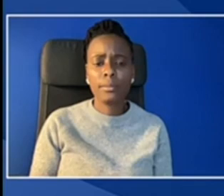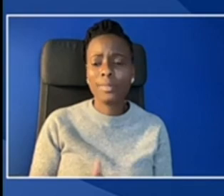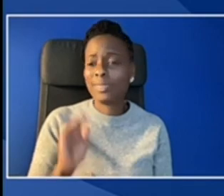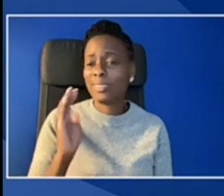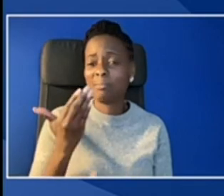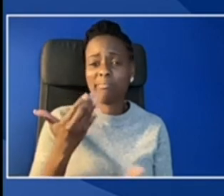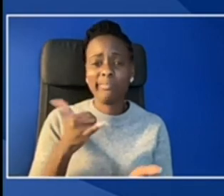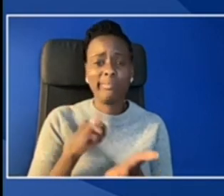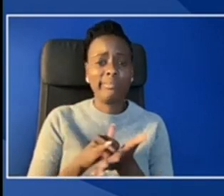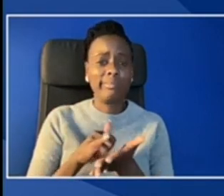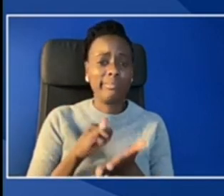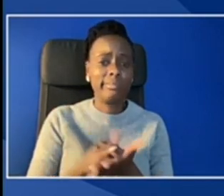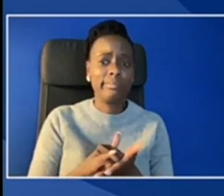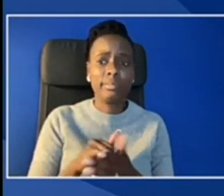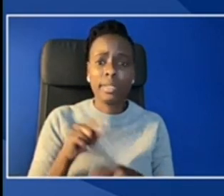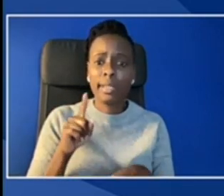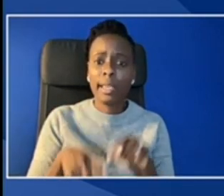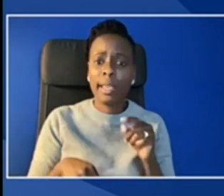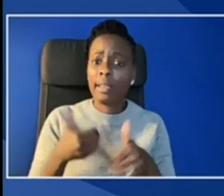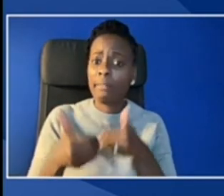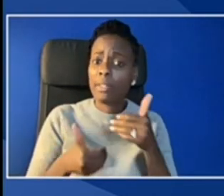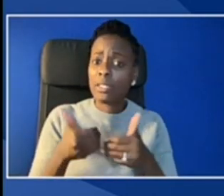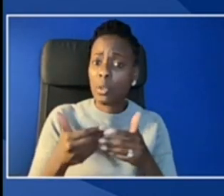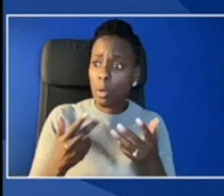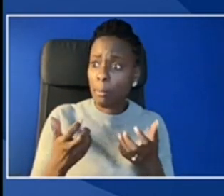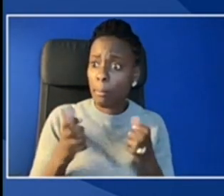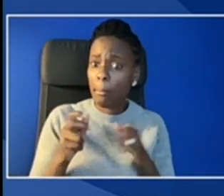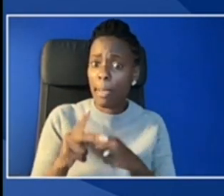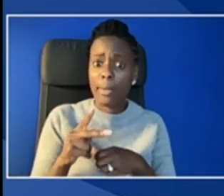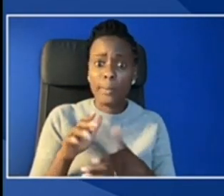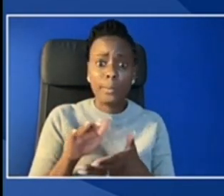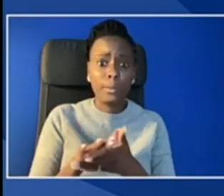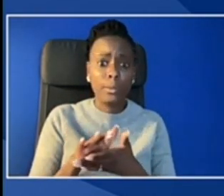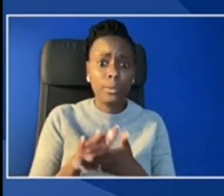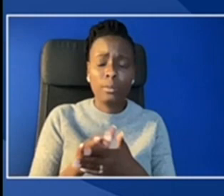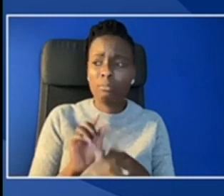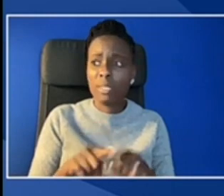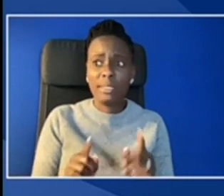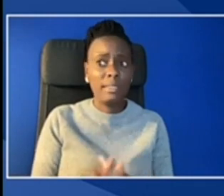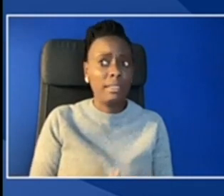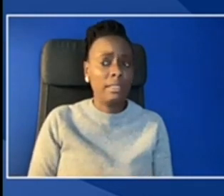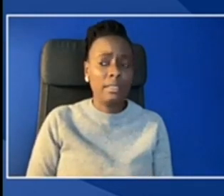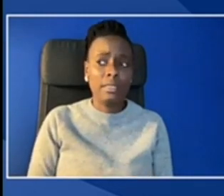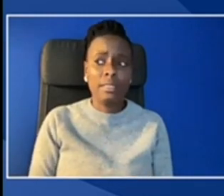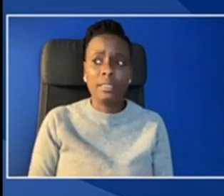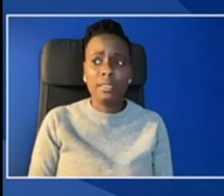and I mean, eventually I want to go back to school, but I'm not going to sign up